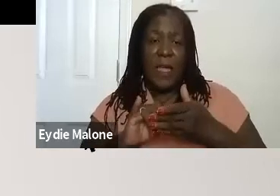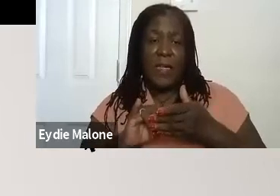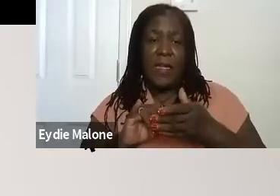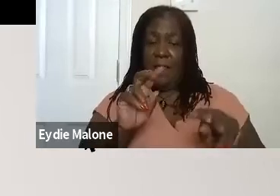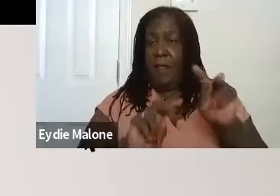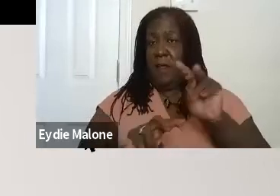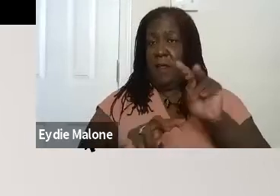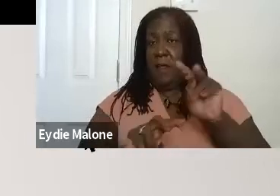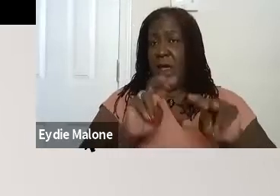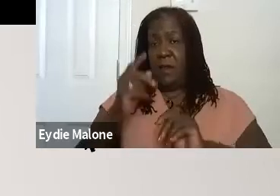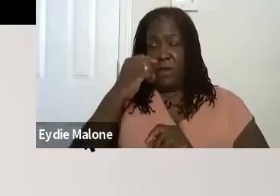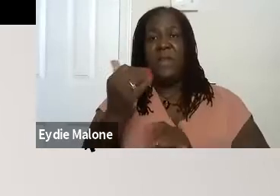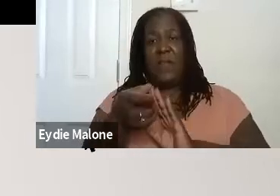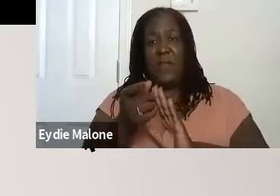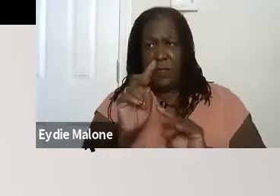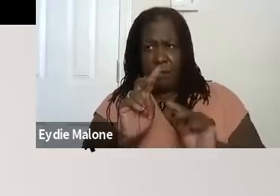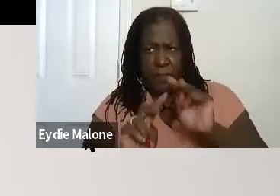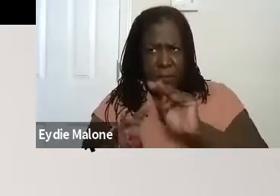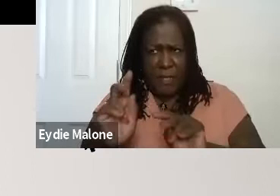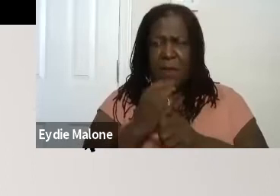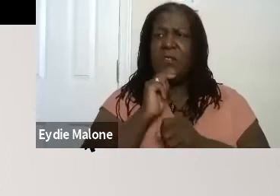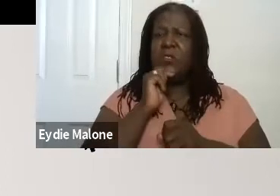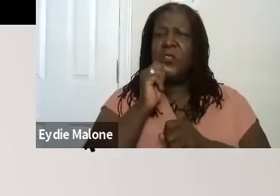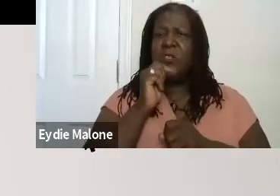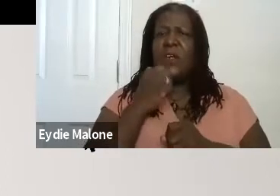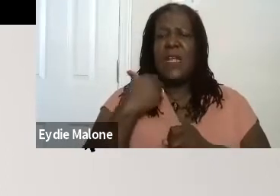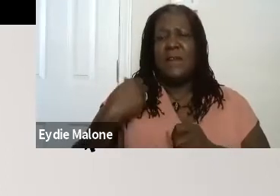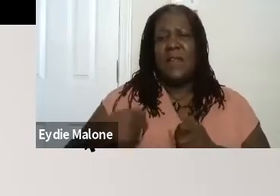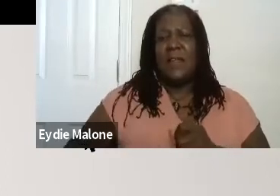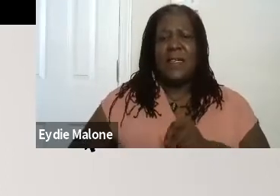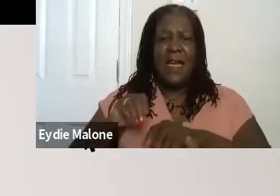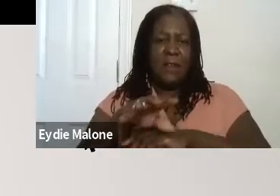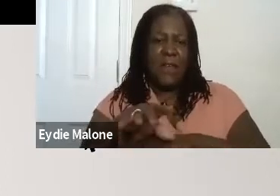after the vaccination at a vaccine site. If you have a particular history of immediate